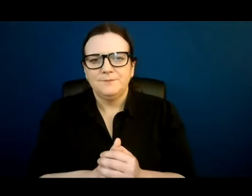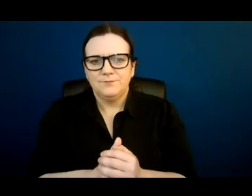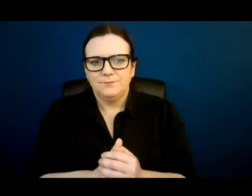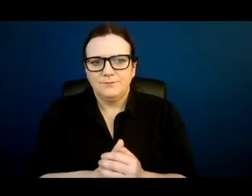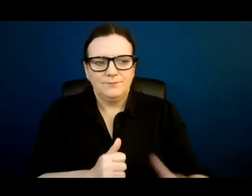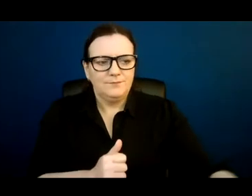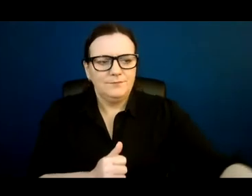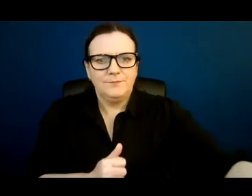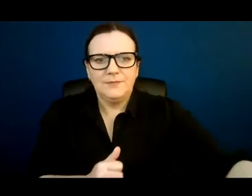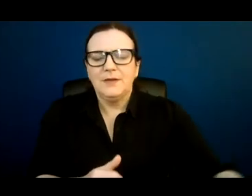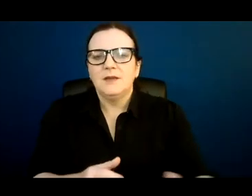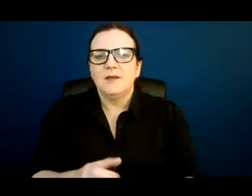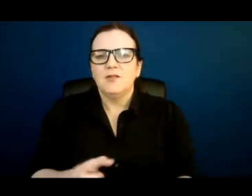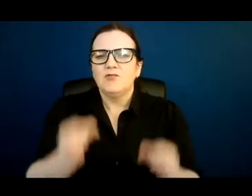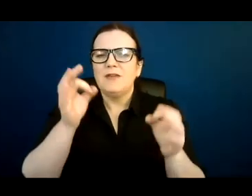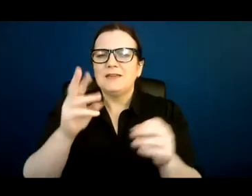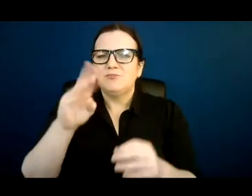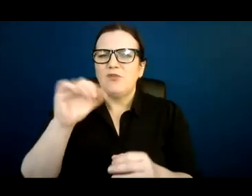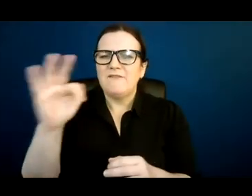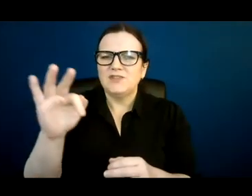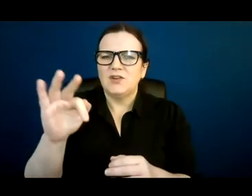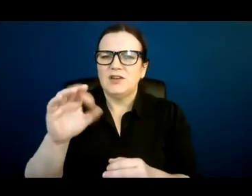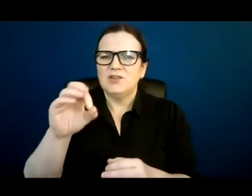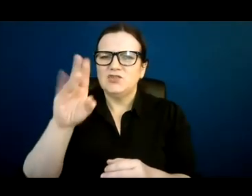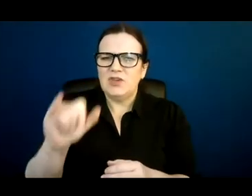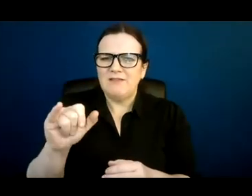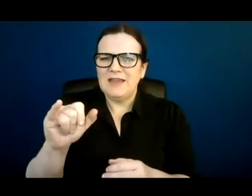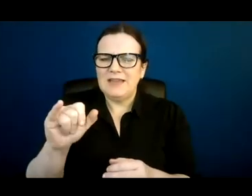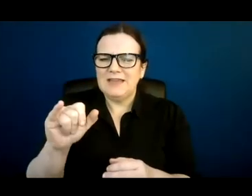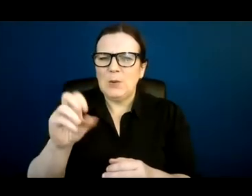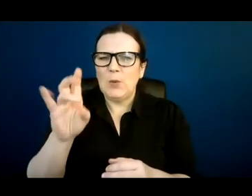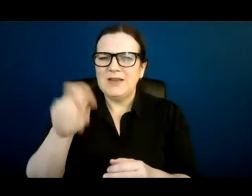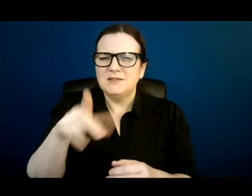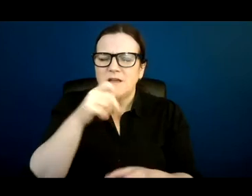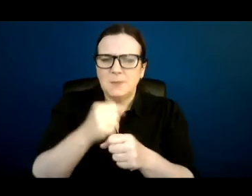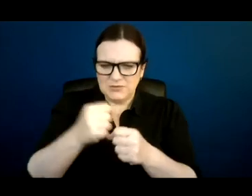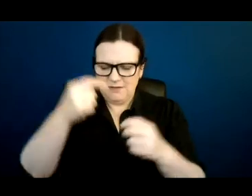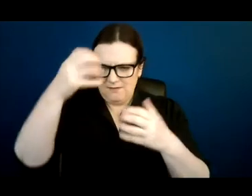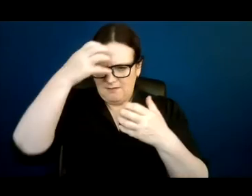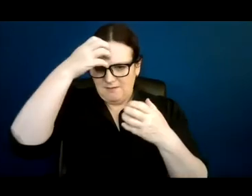Quinn often talks in terms of a paradigm shift. And I think we will need that in the